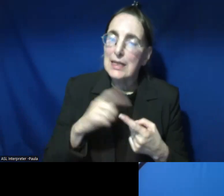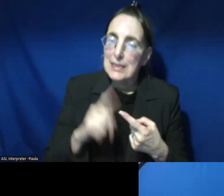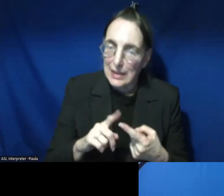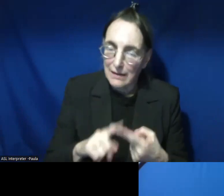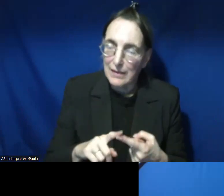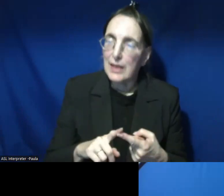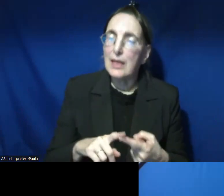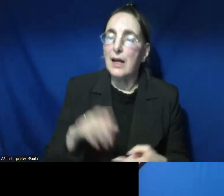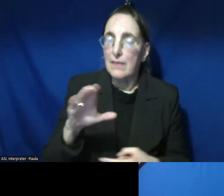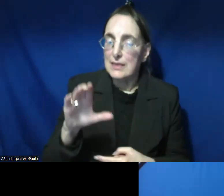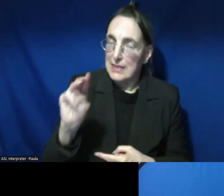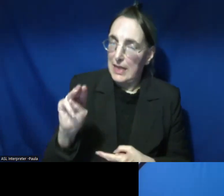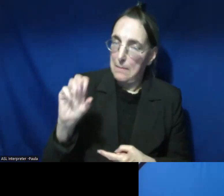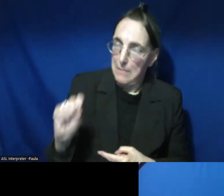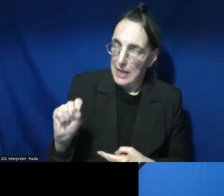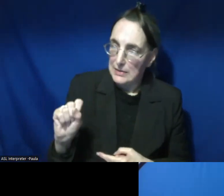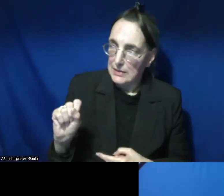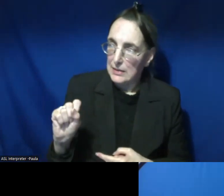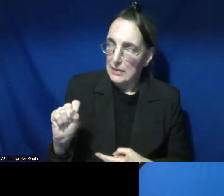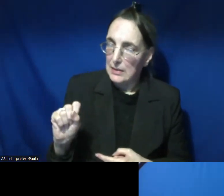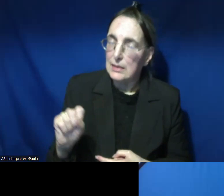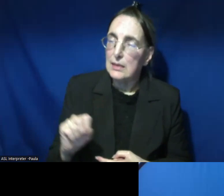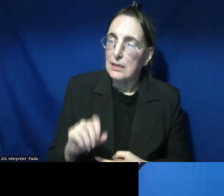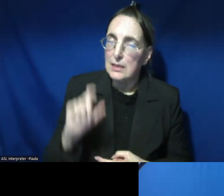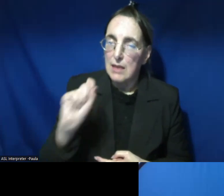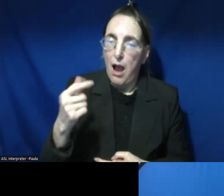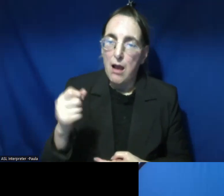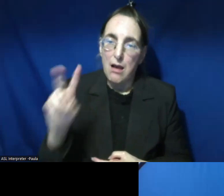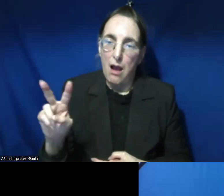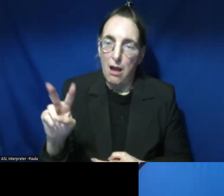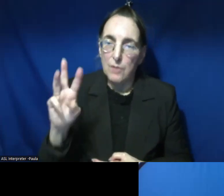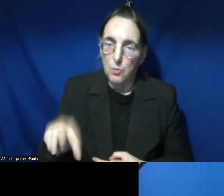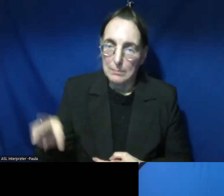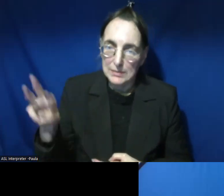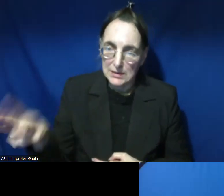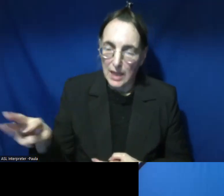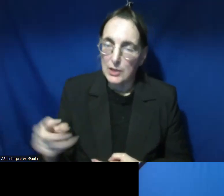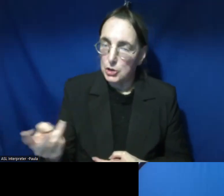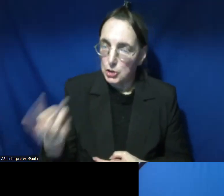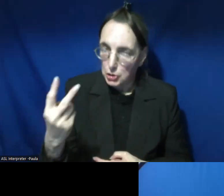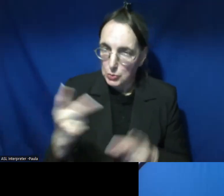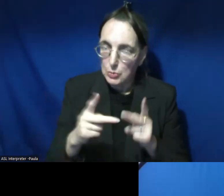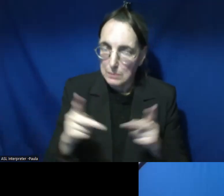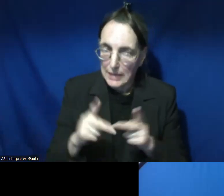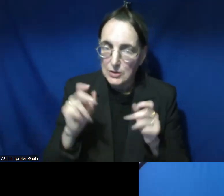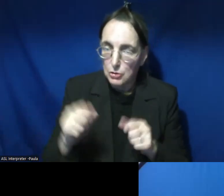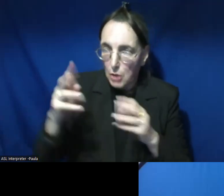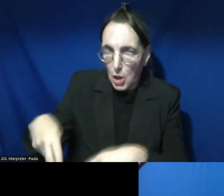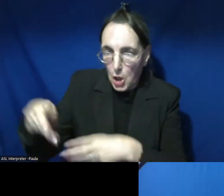CMS Medicaid.gov website, there are two places where you can look up by state